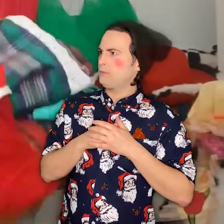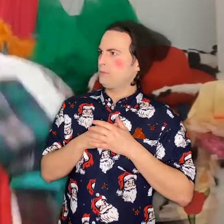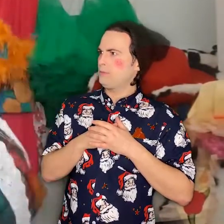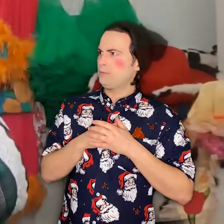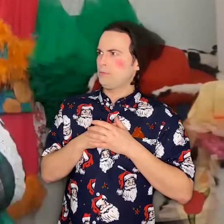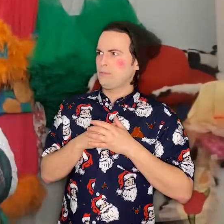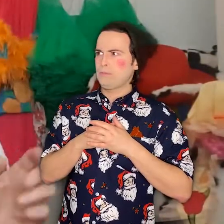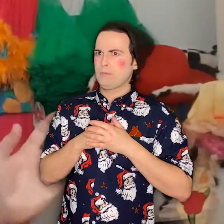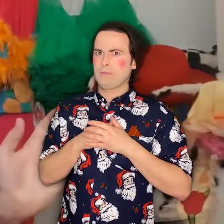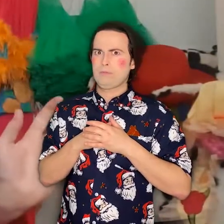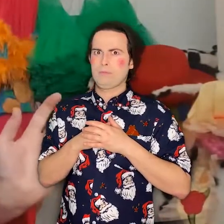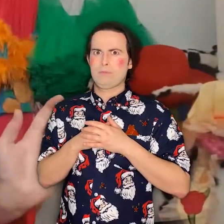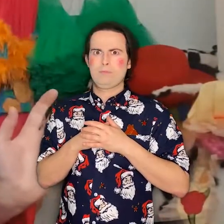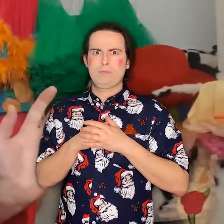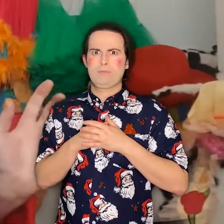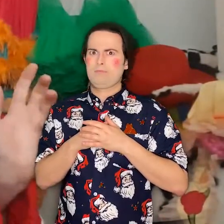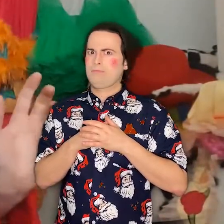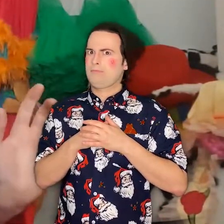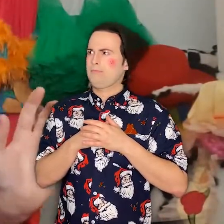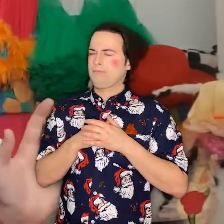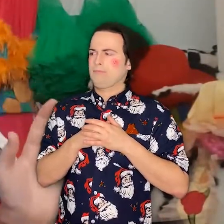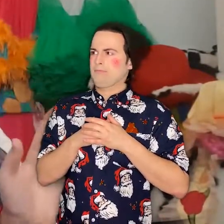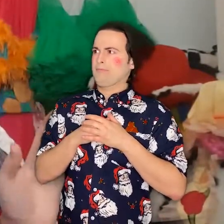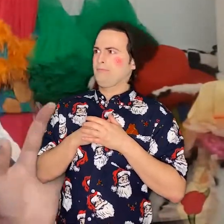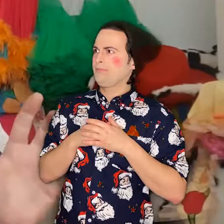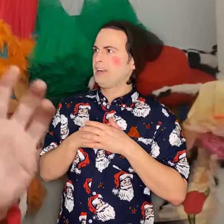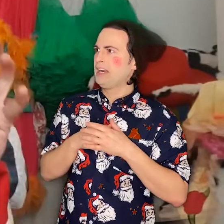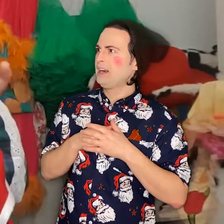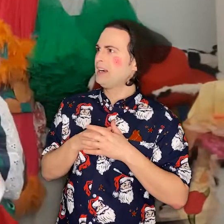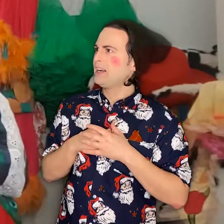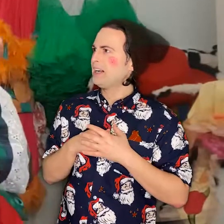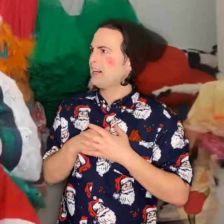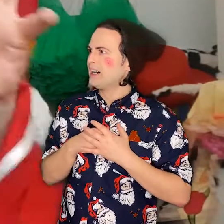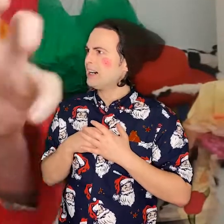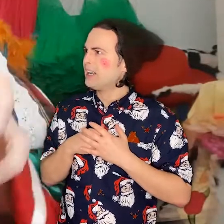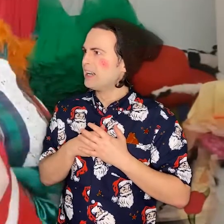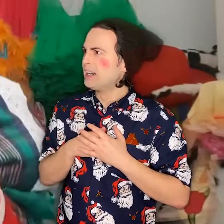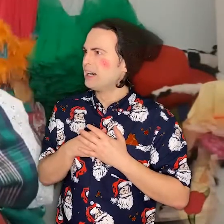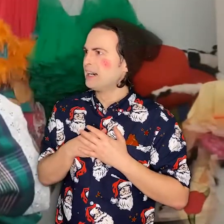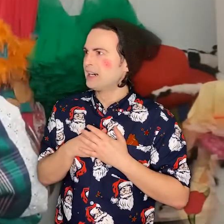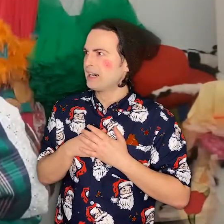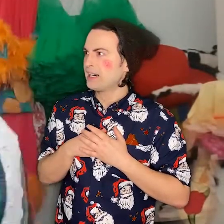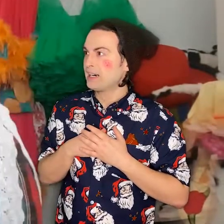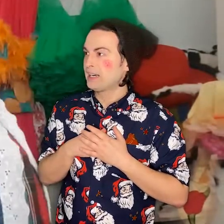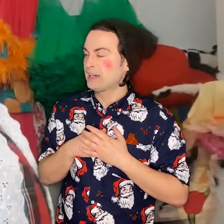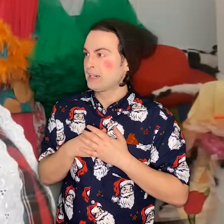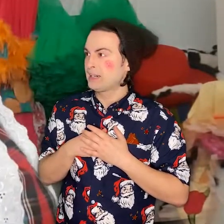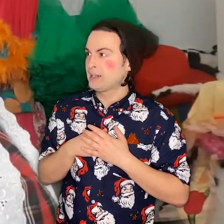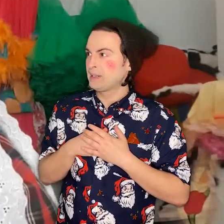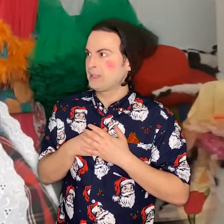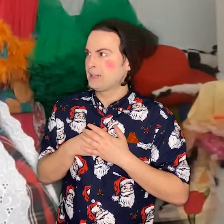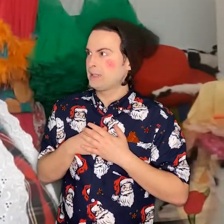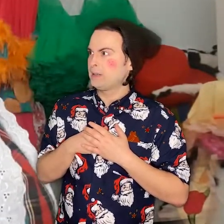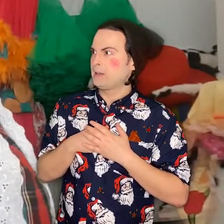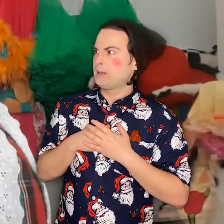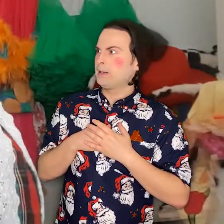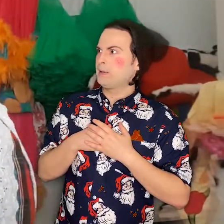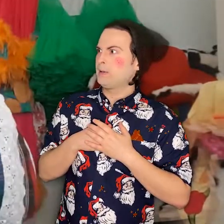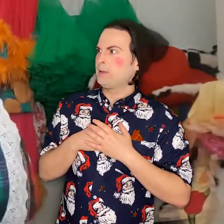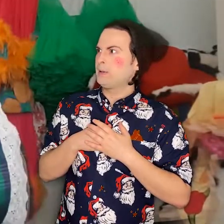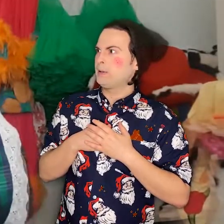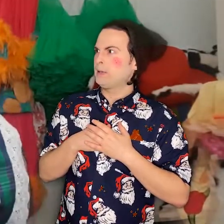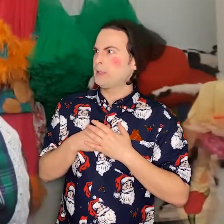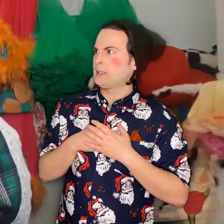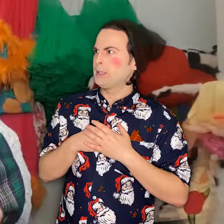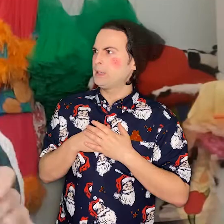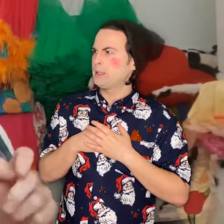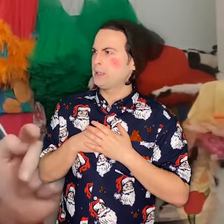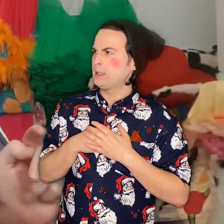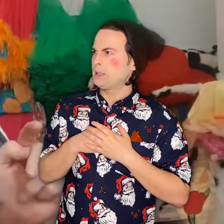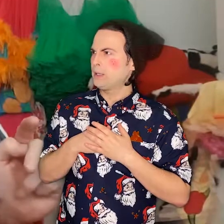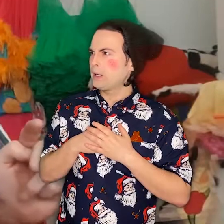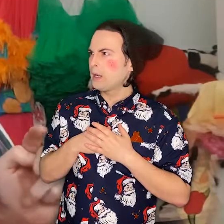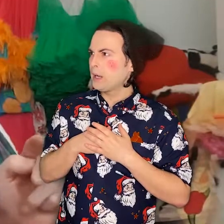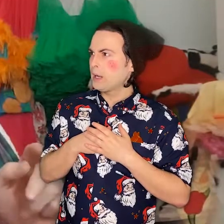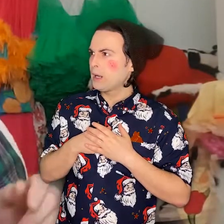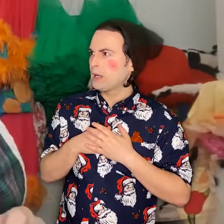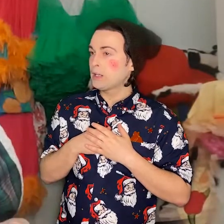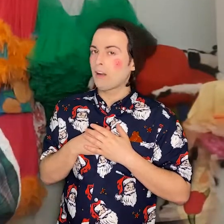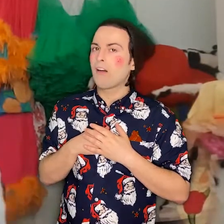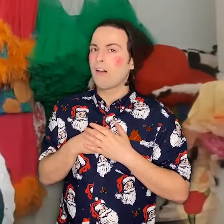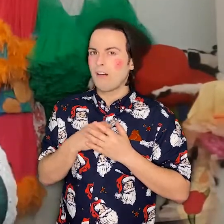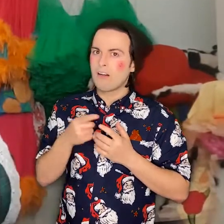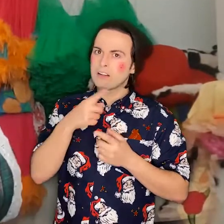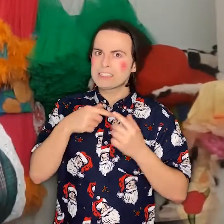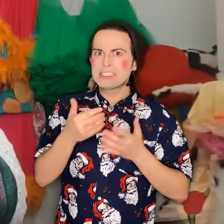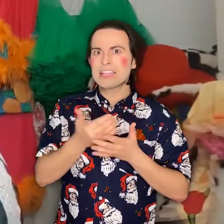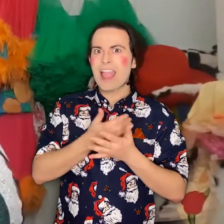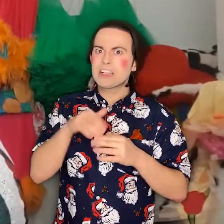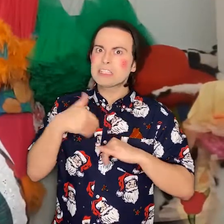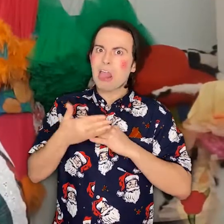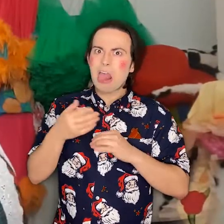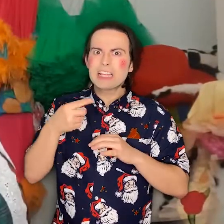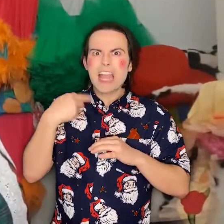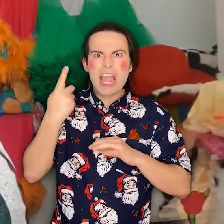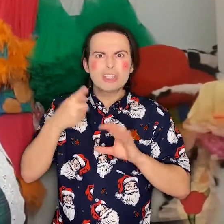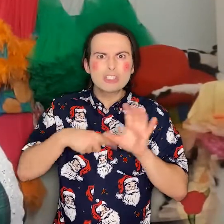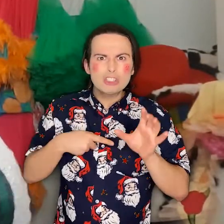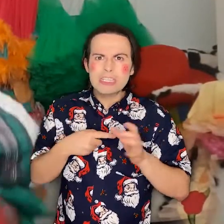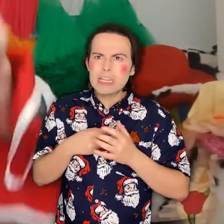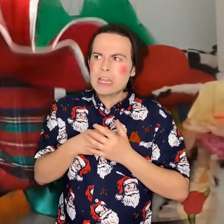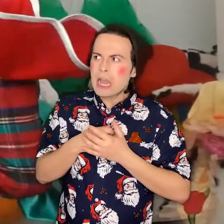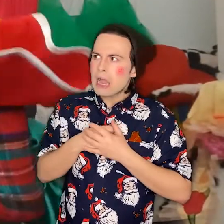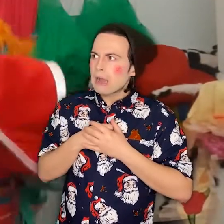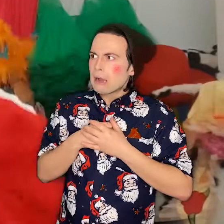And the rest of you gents, you're safe from the Dames cougary clutches but only until next year when the theatres are open again and you all come to see us dames in the pantomimes.